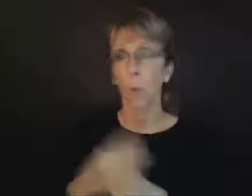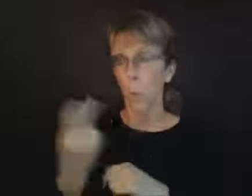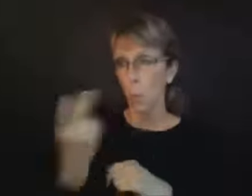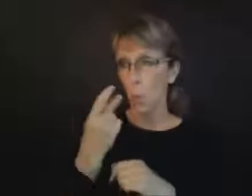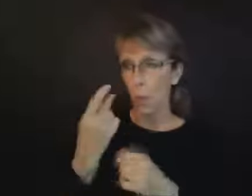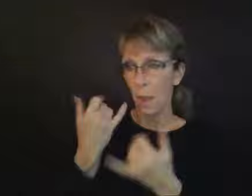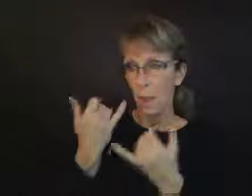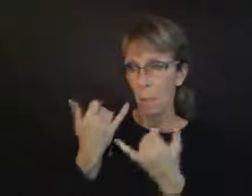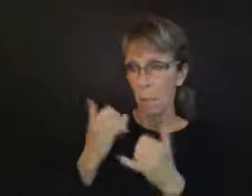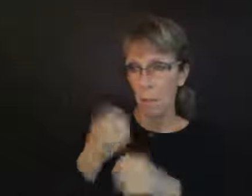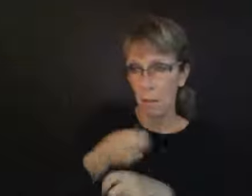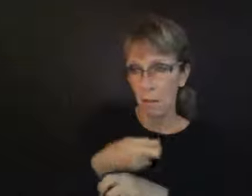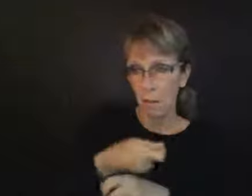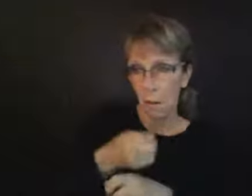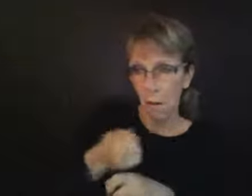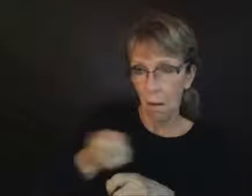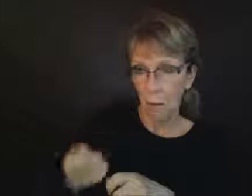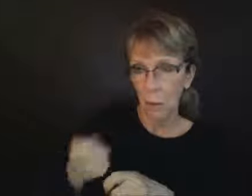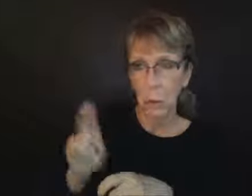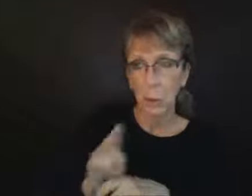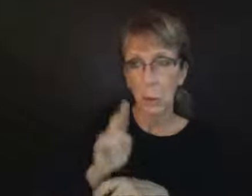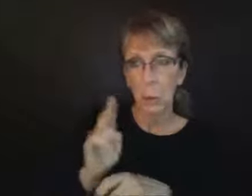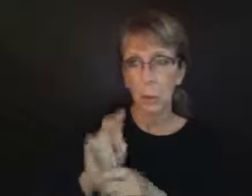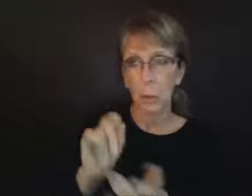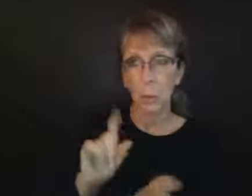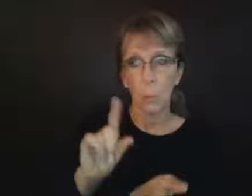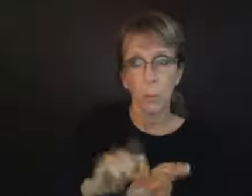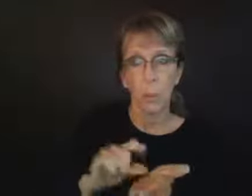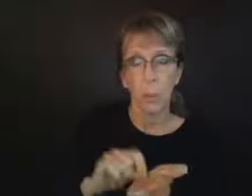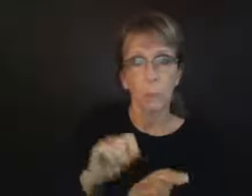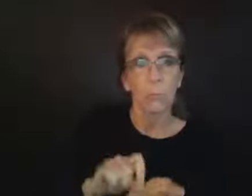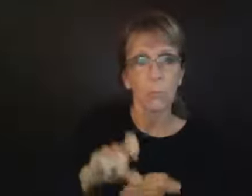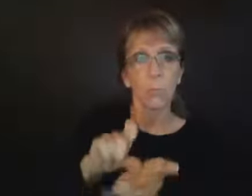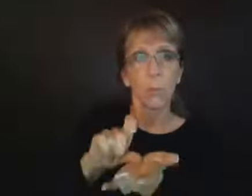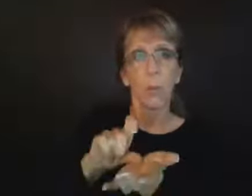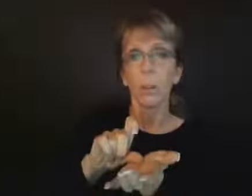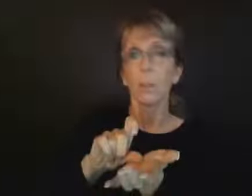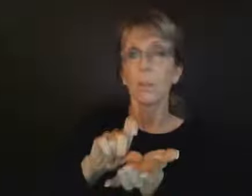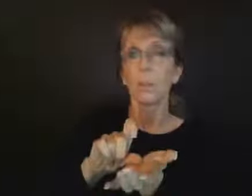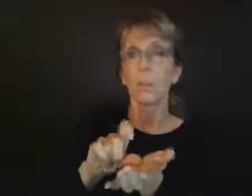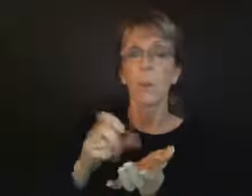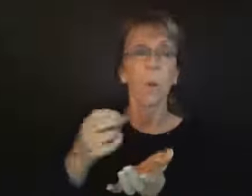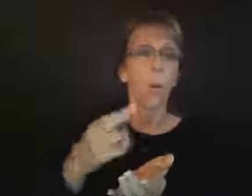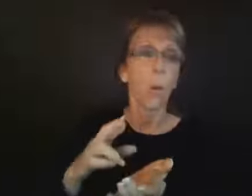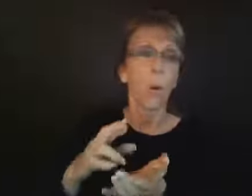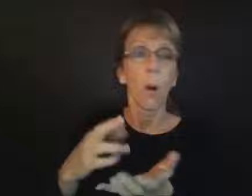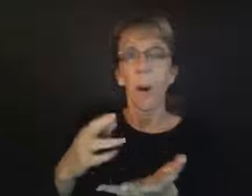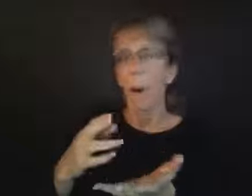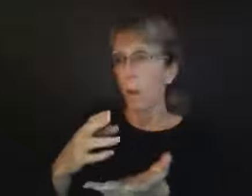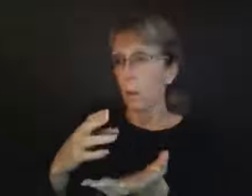We played cards with raised print,